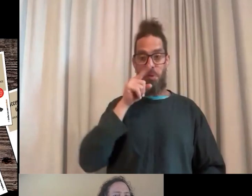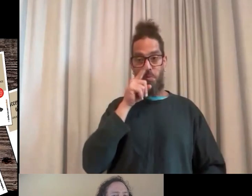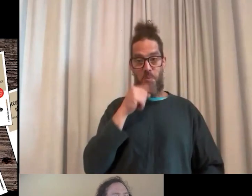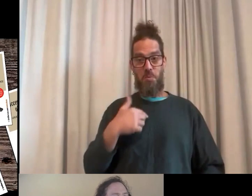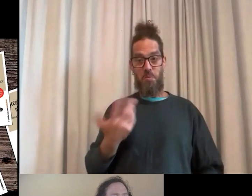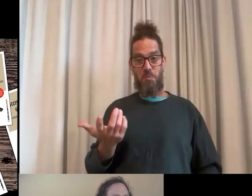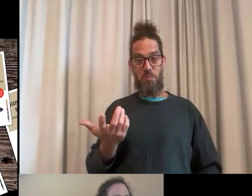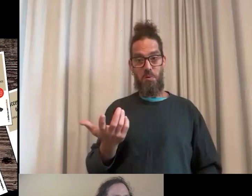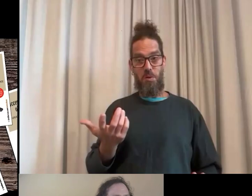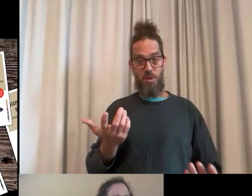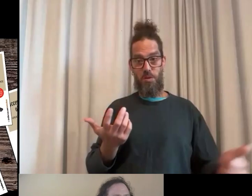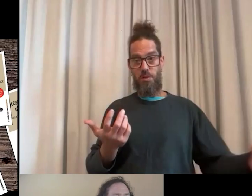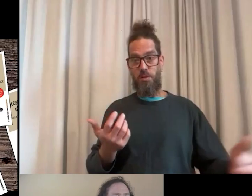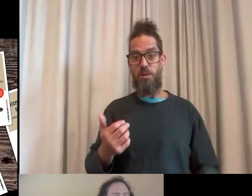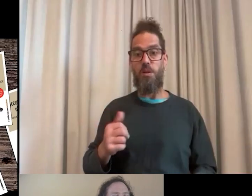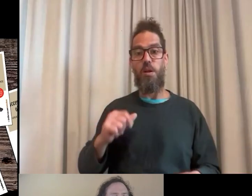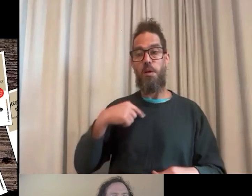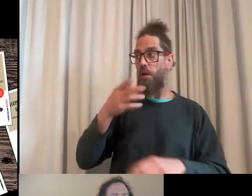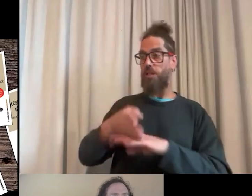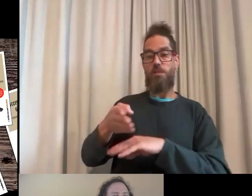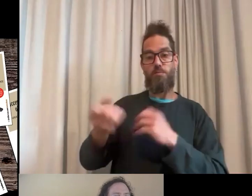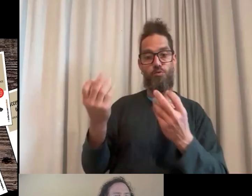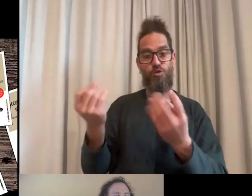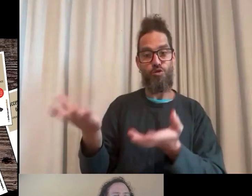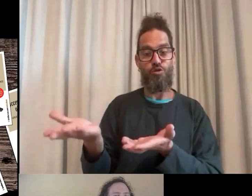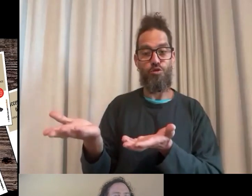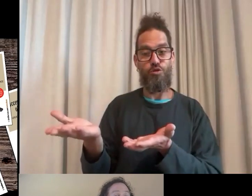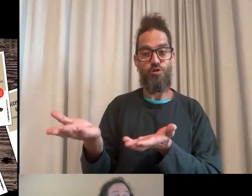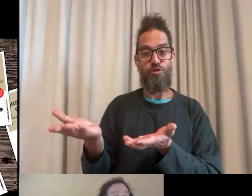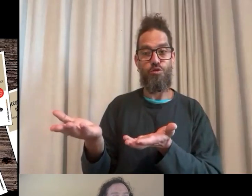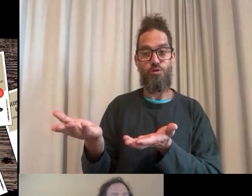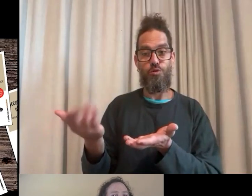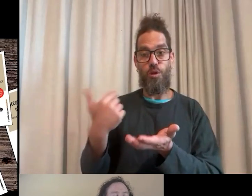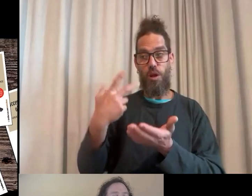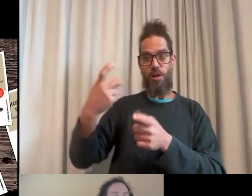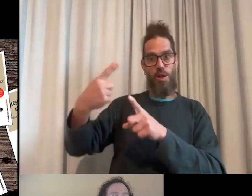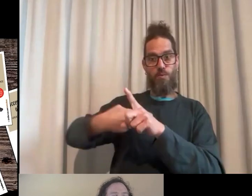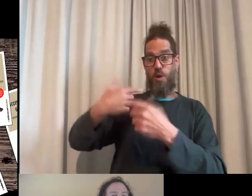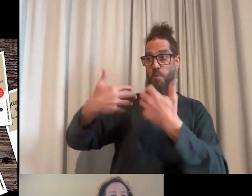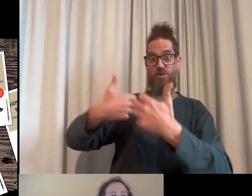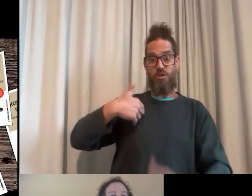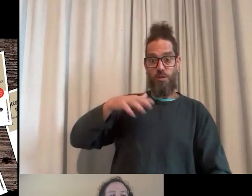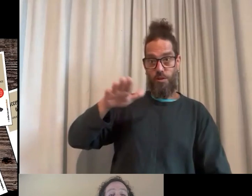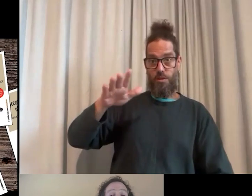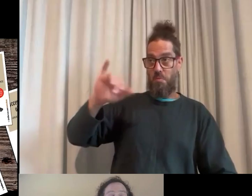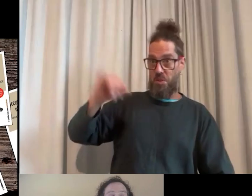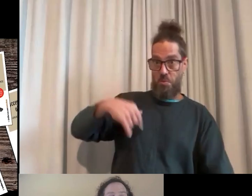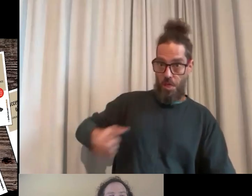to reach the screen, it's going to fail EN 301 549. It's going to fail the ICT Standard.